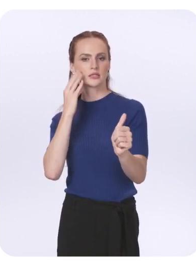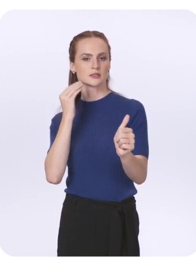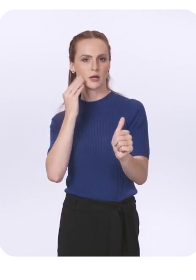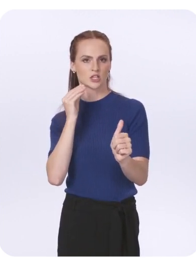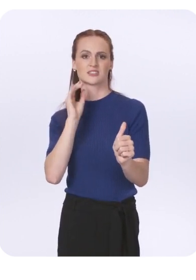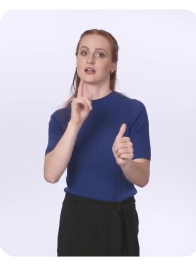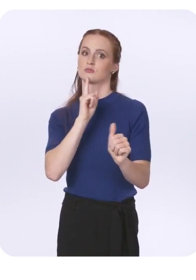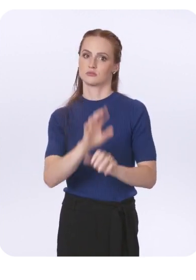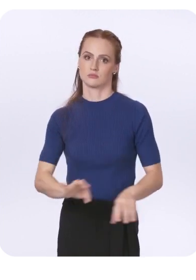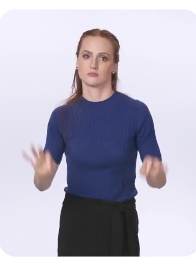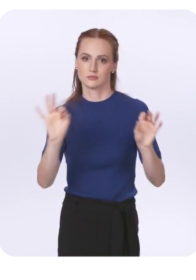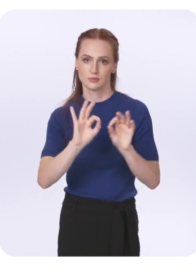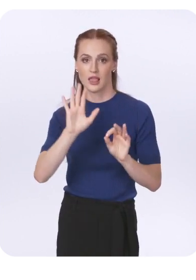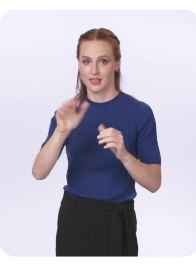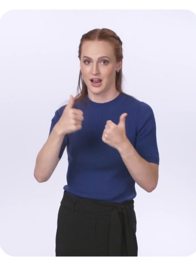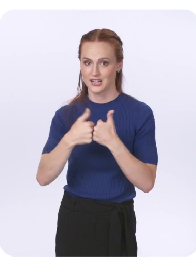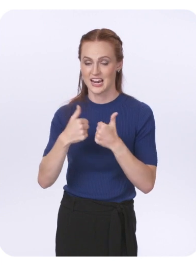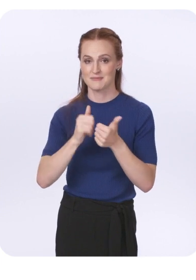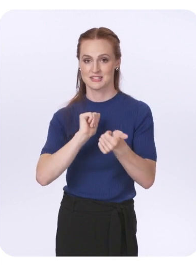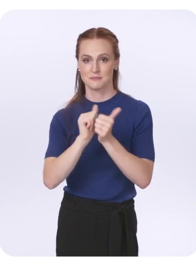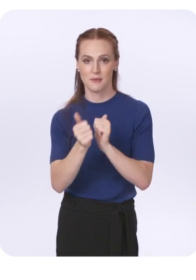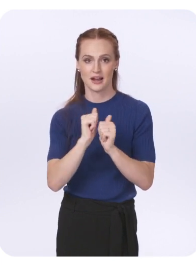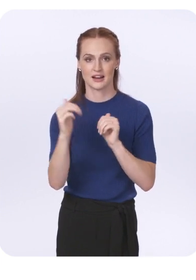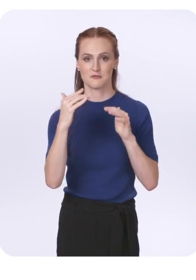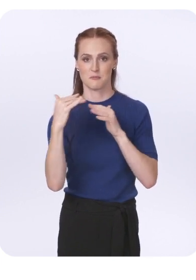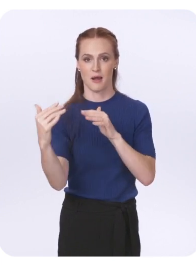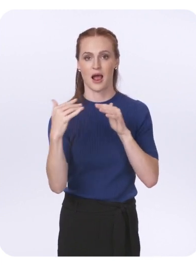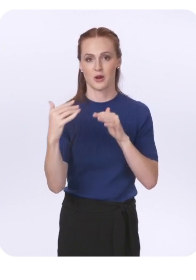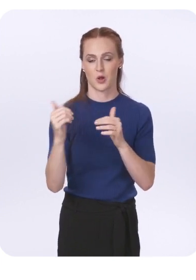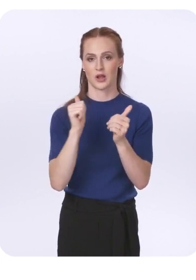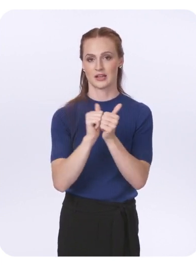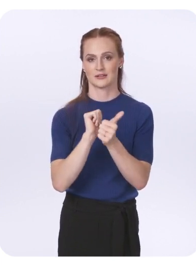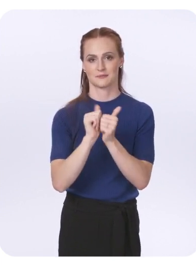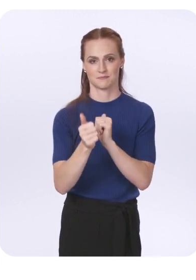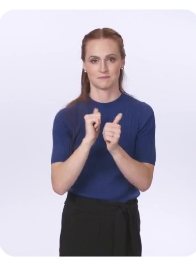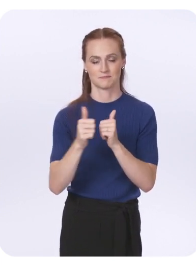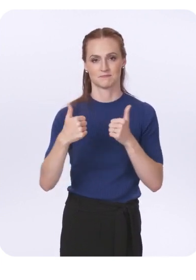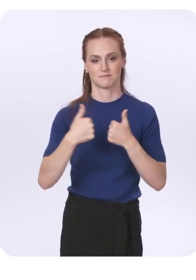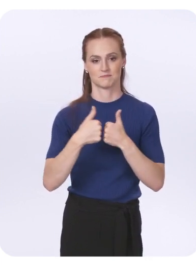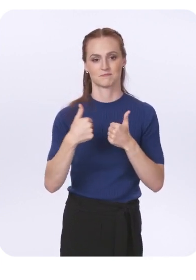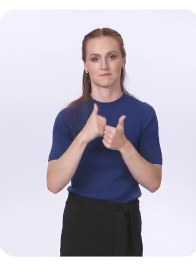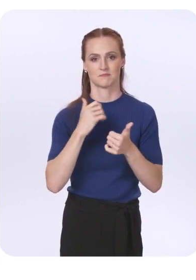which especially matters because their game is a competitive battle royale gameplay.